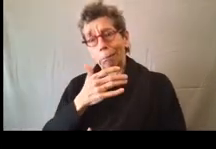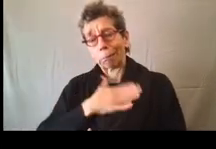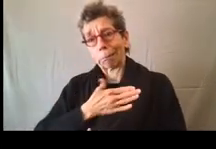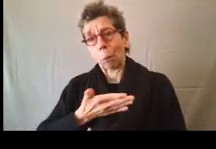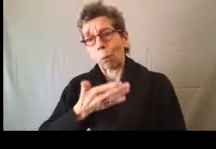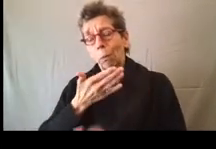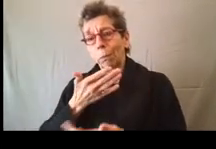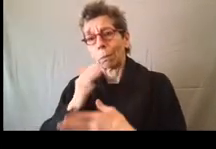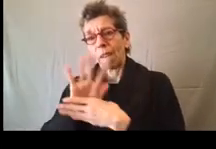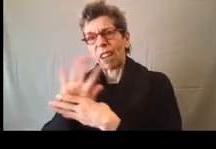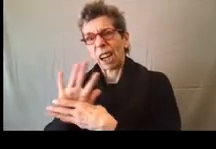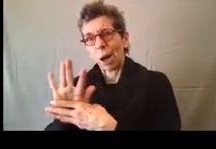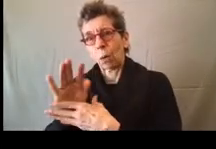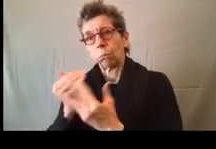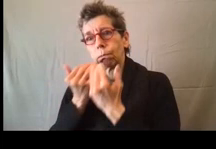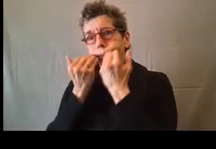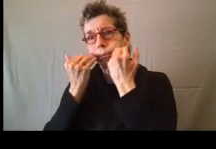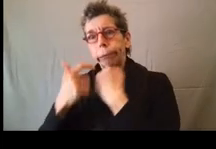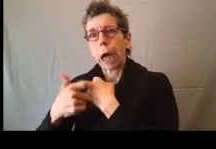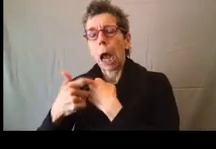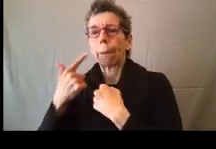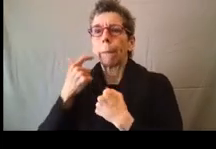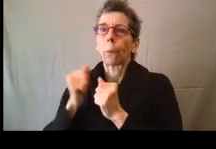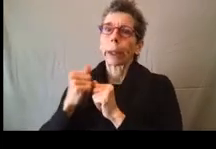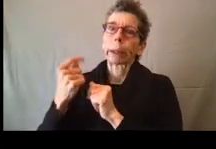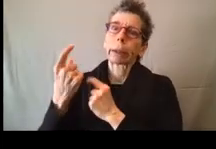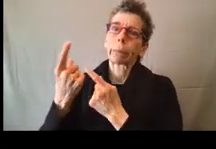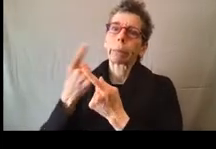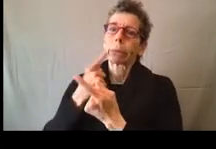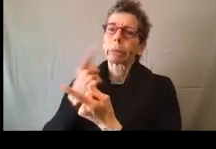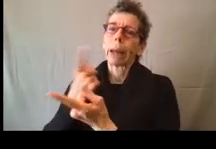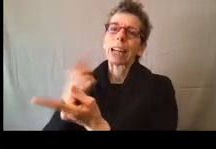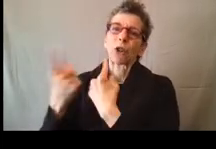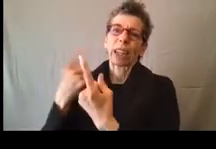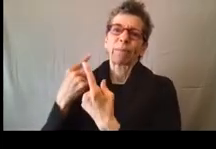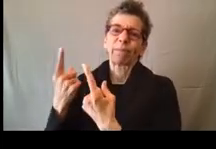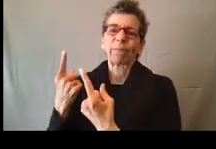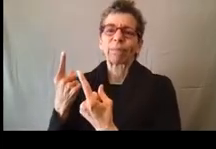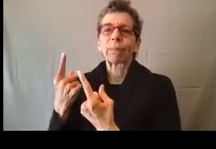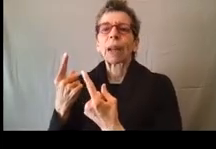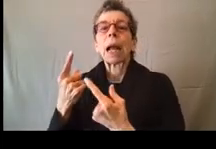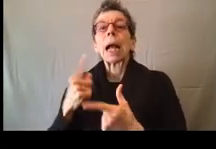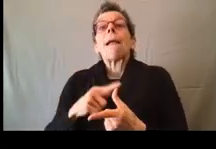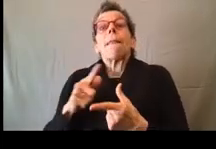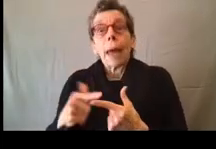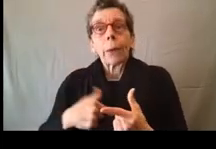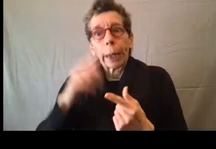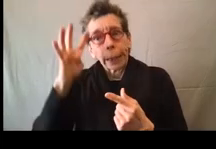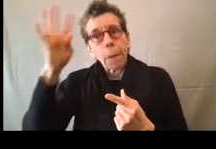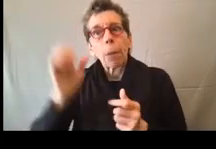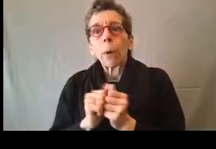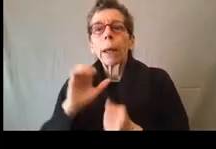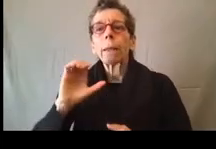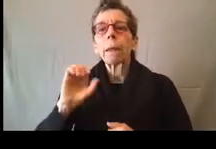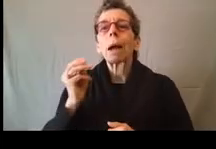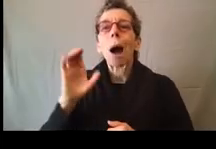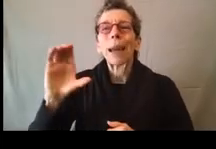spending time on responding to a survey. So, then this comic was born. These comics were